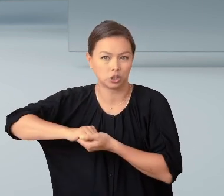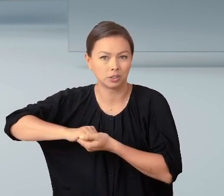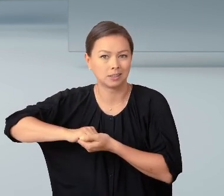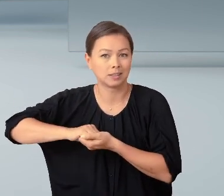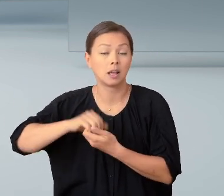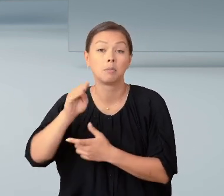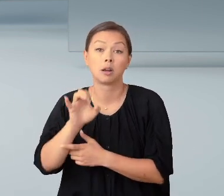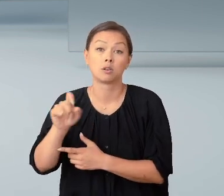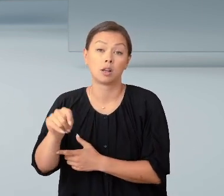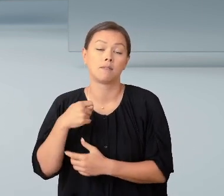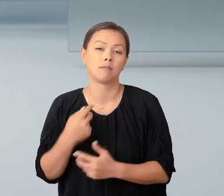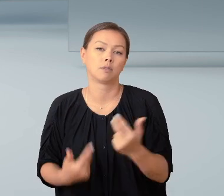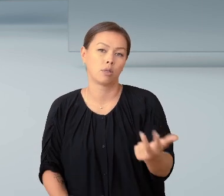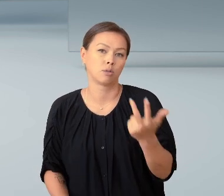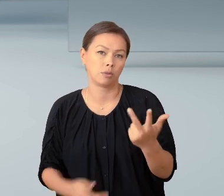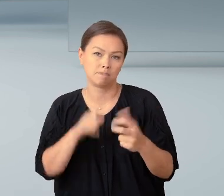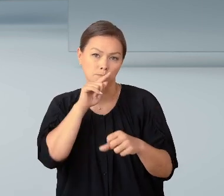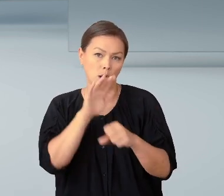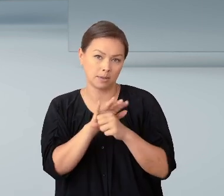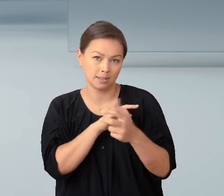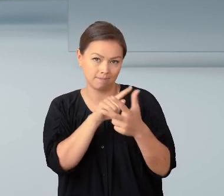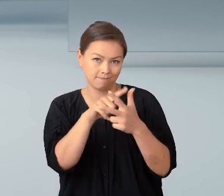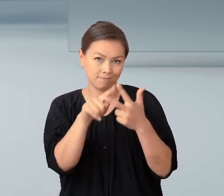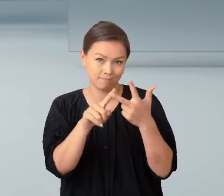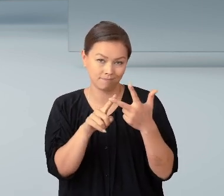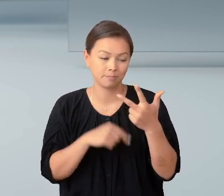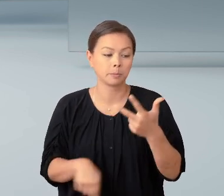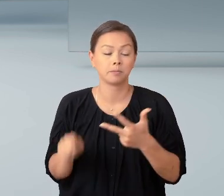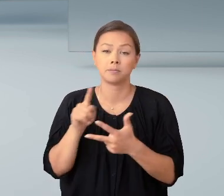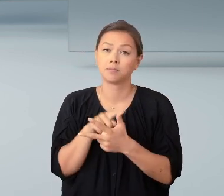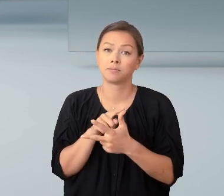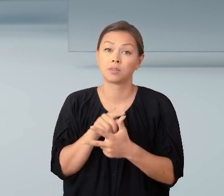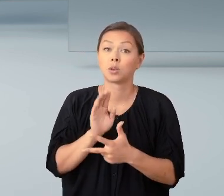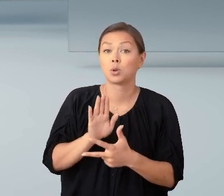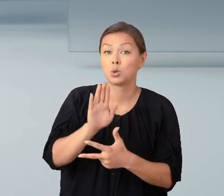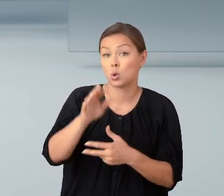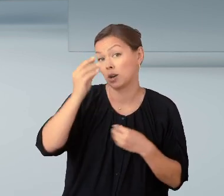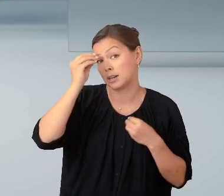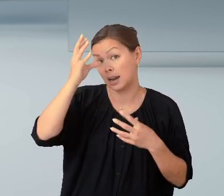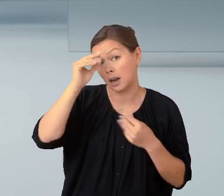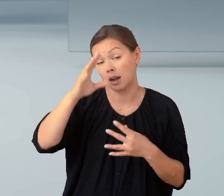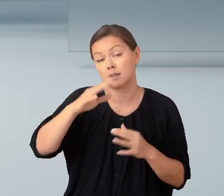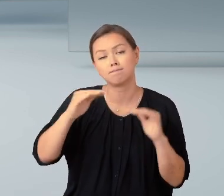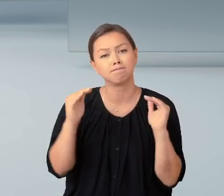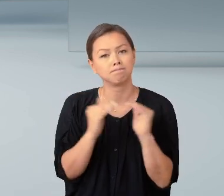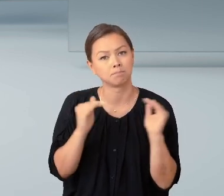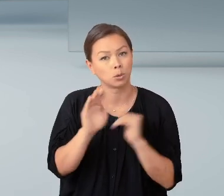Microsoft makes with the cloud. First, your data is your data.